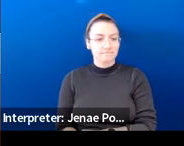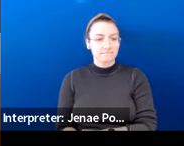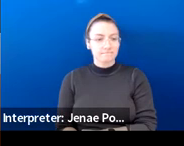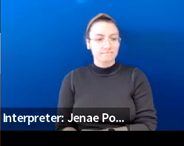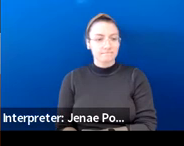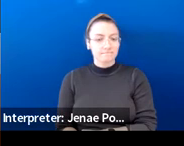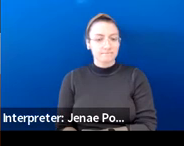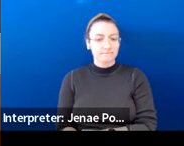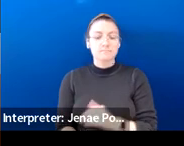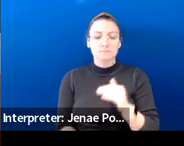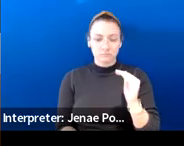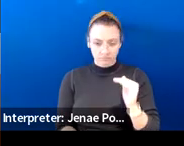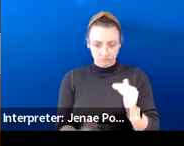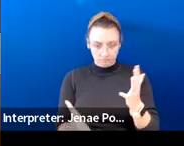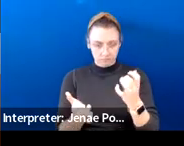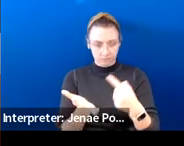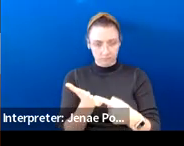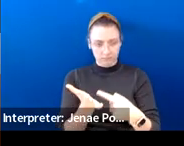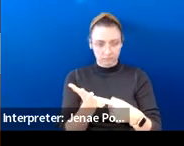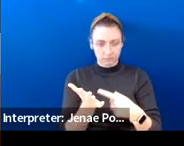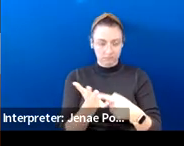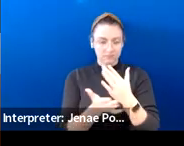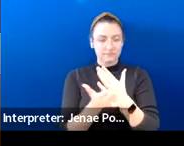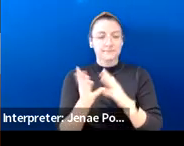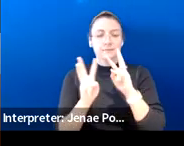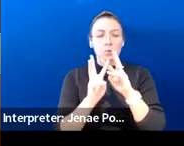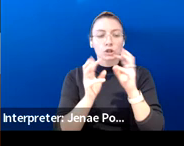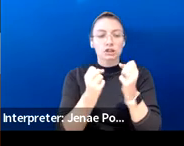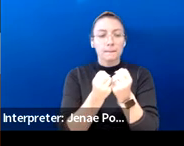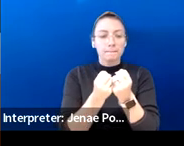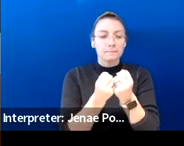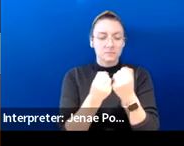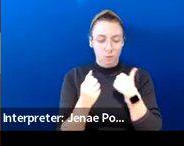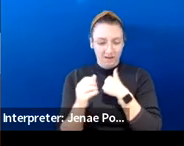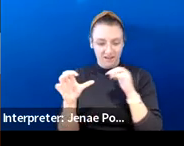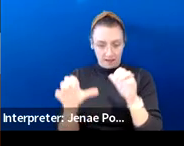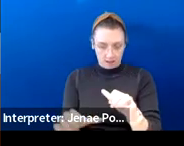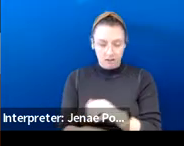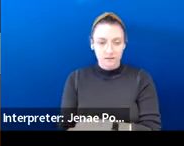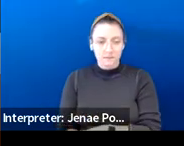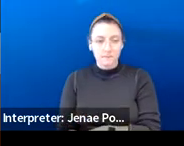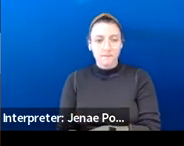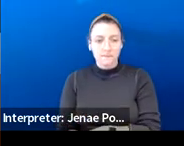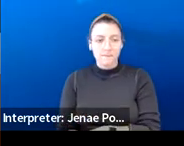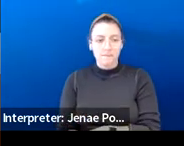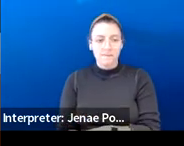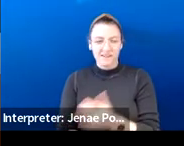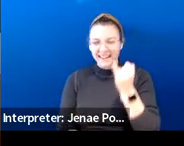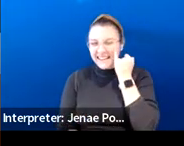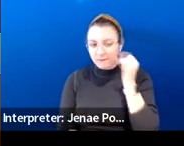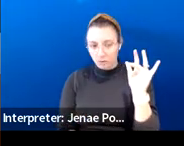So next, I want to talk about some of the workshops that we have done. If you click right here, under professional development